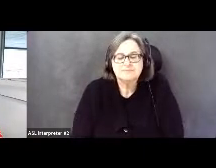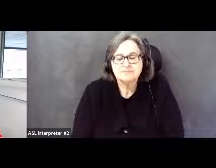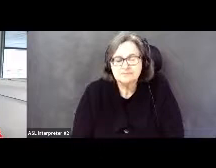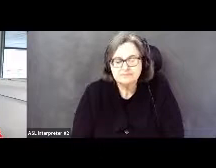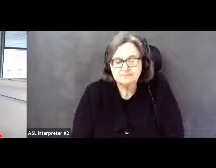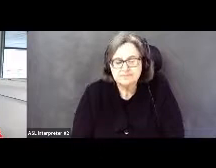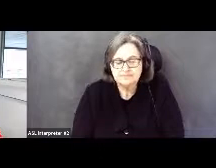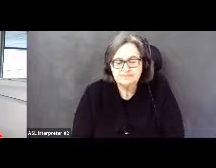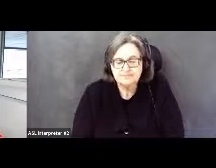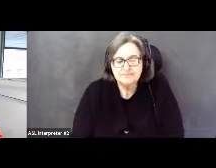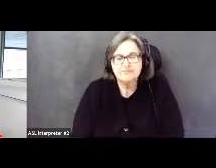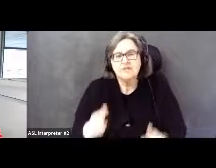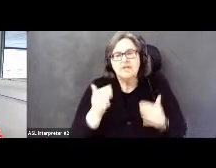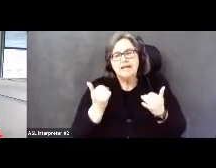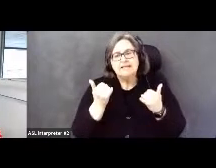fortunately some work beginning to